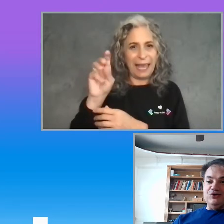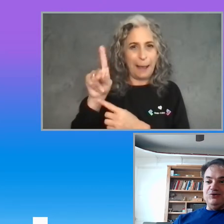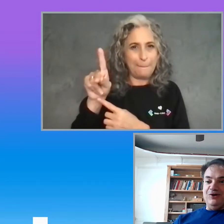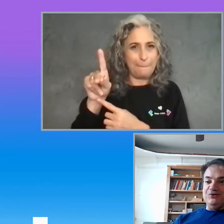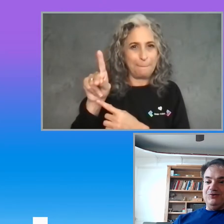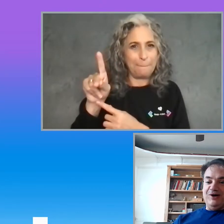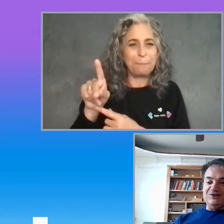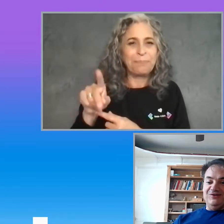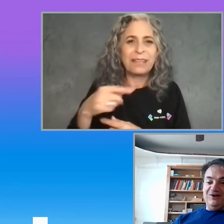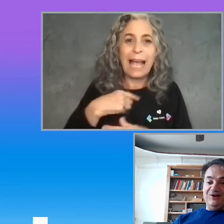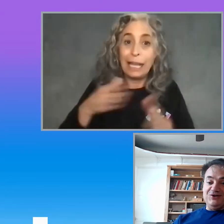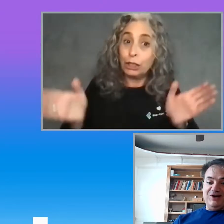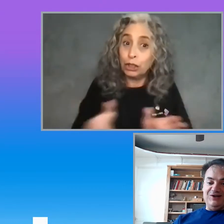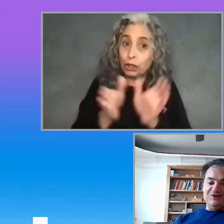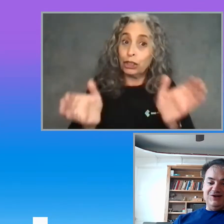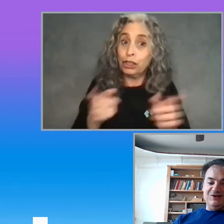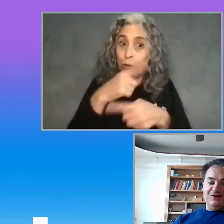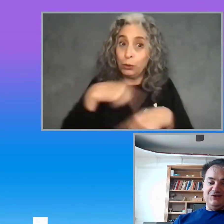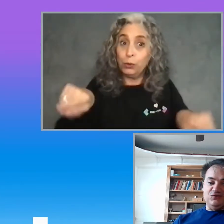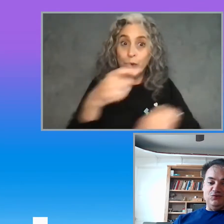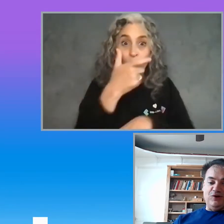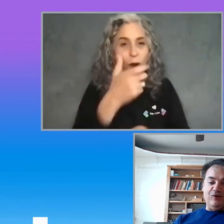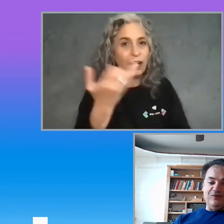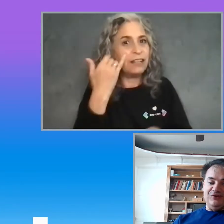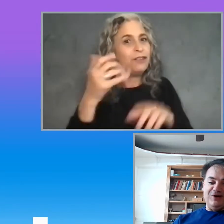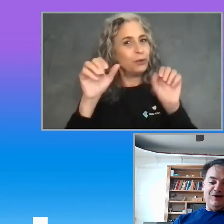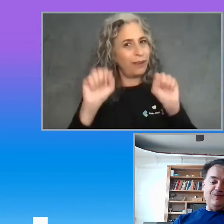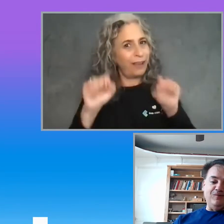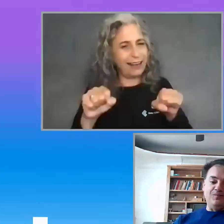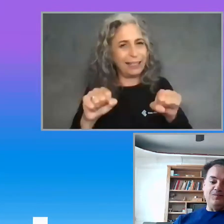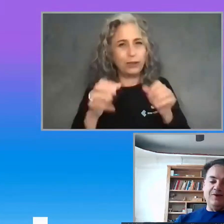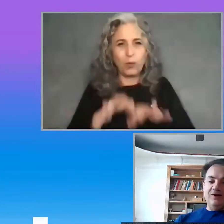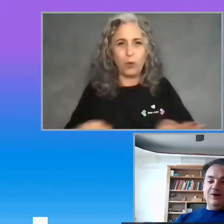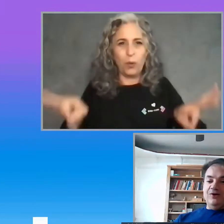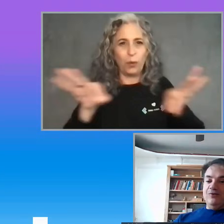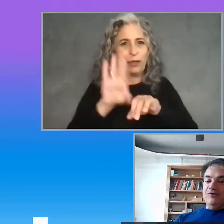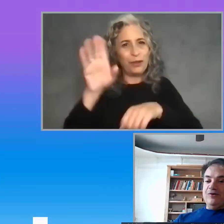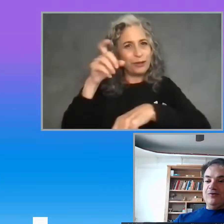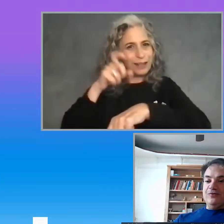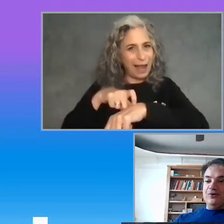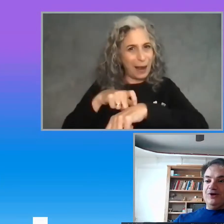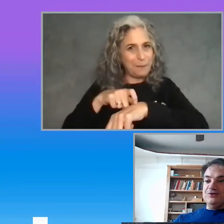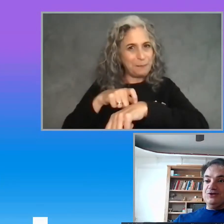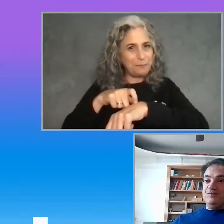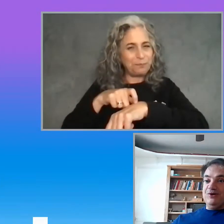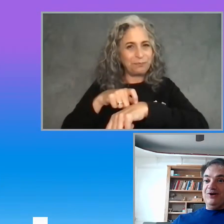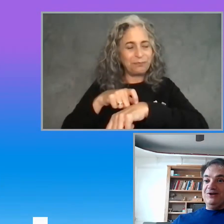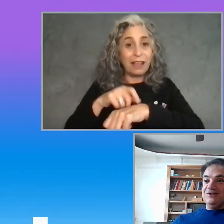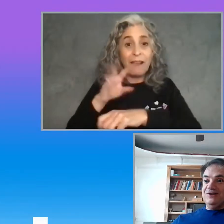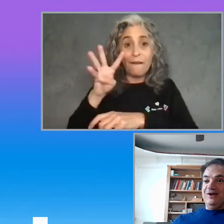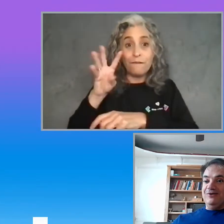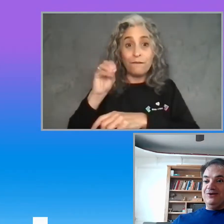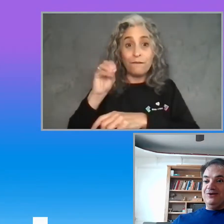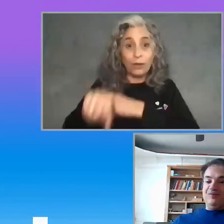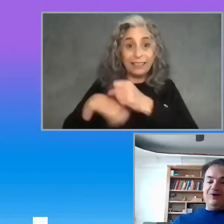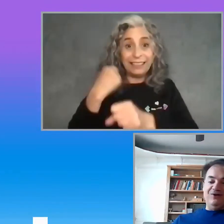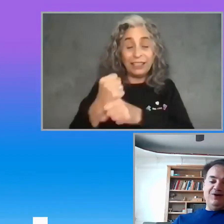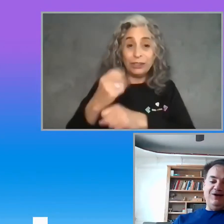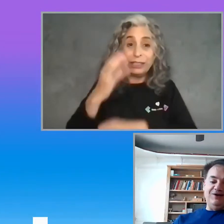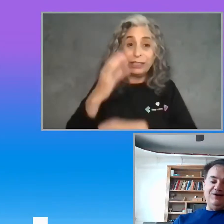Camp, which I encourage you all to watch if you get a chance. It's well worth the time. With